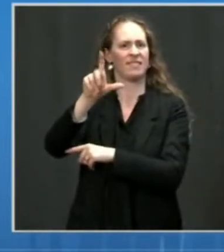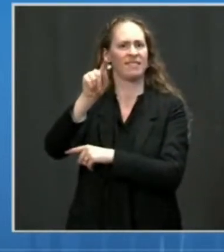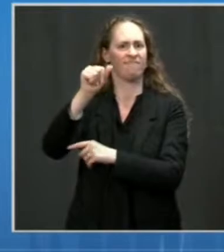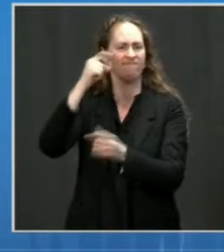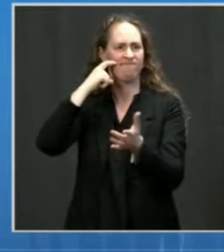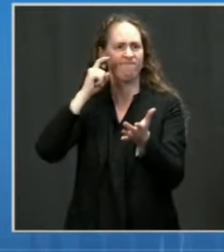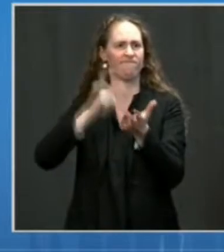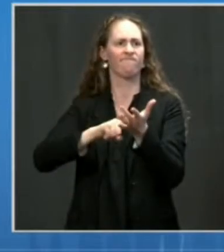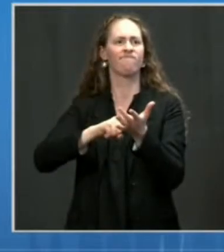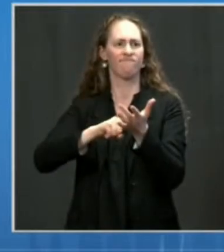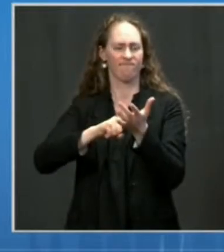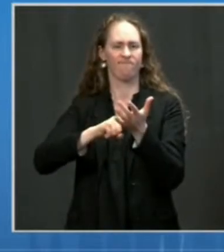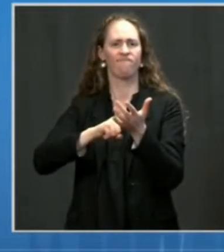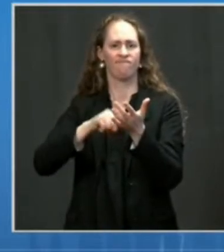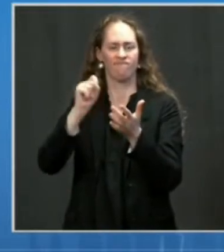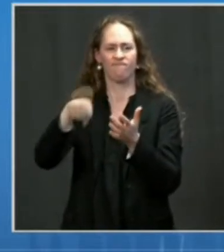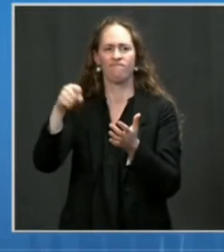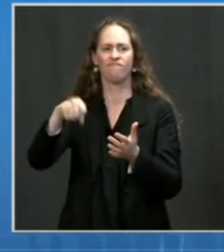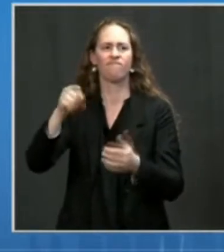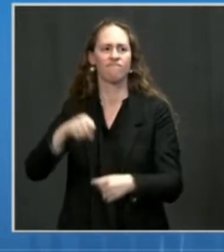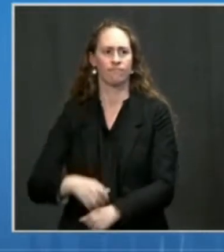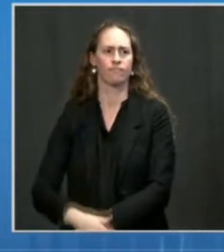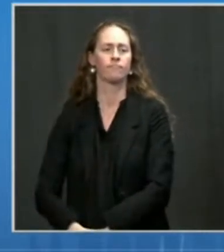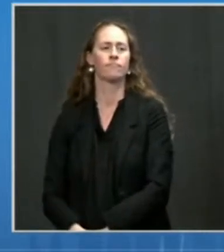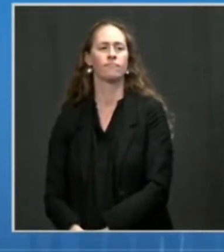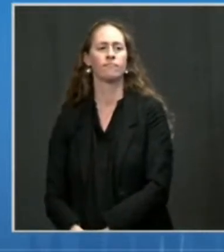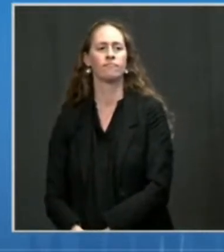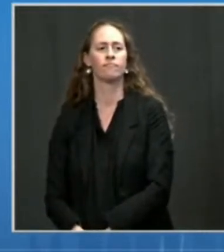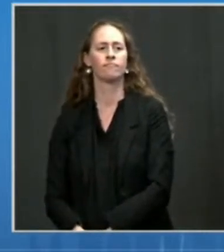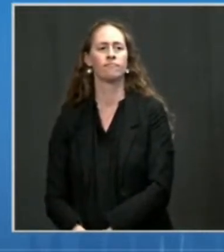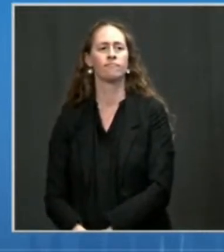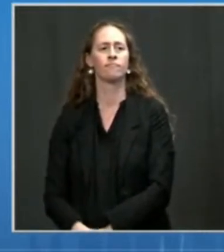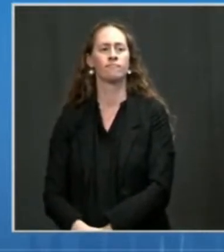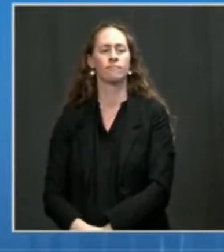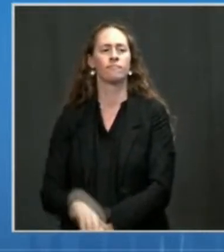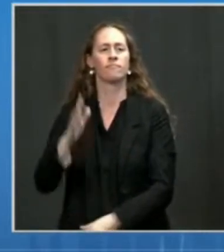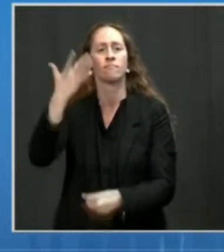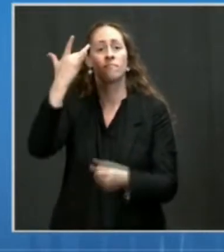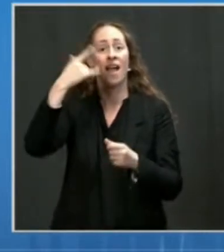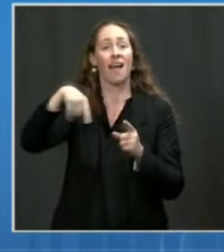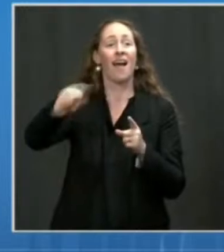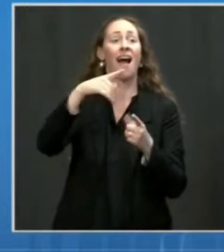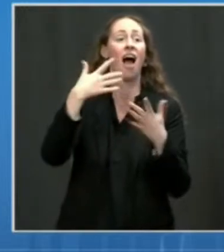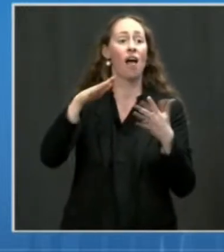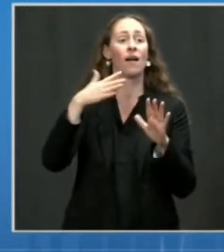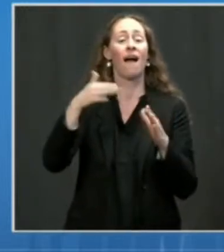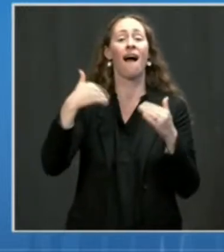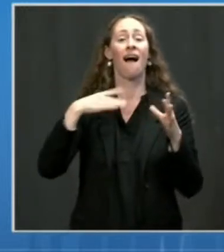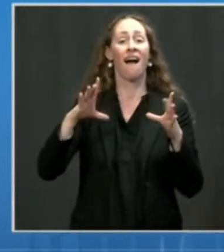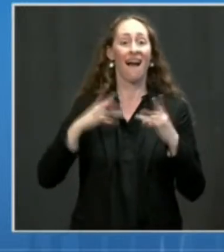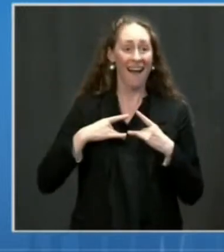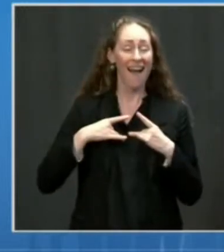DID AGAINST THE ORIGINAL ALPHA. SO BOTTOM LINE IS, WHEN YOU'RE DEALING WITH A VARIANT, YOU DON'T GET THE KIND OF